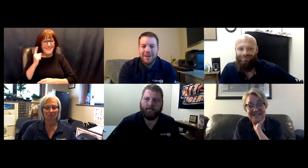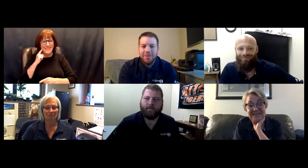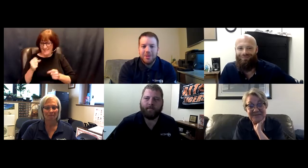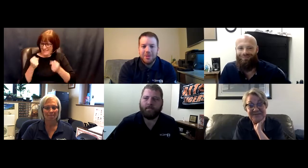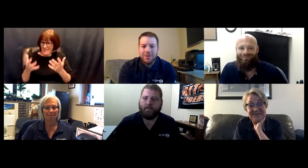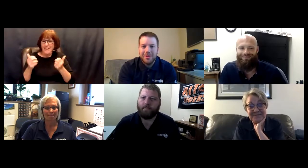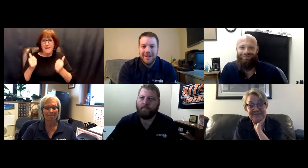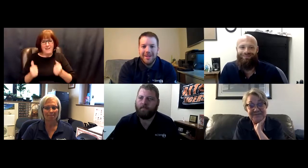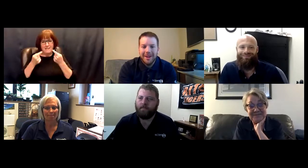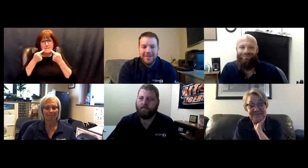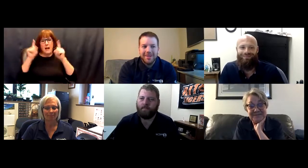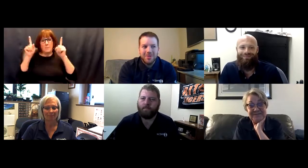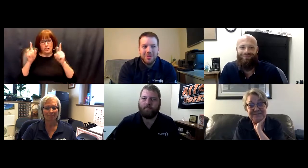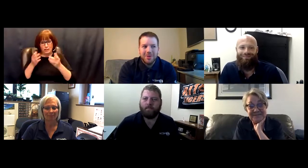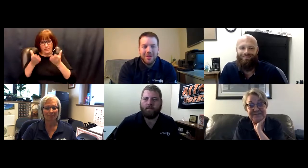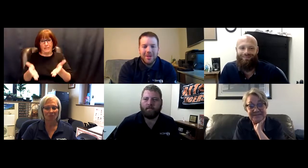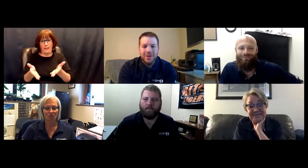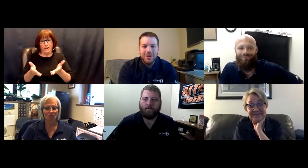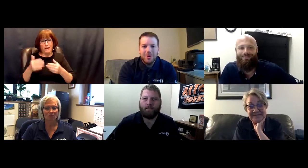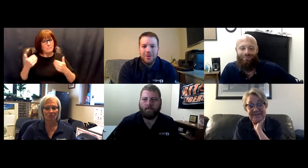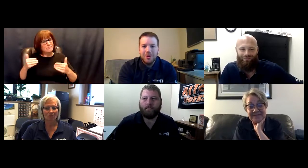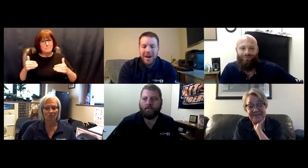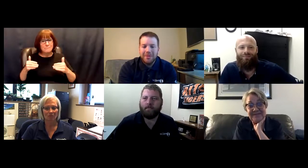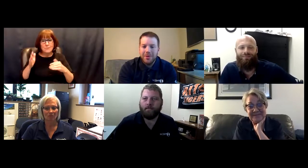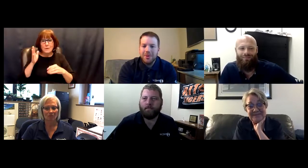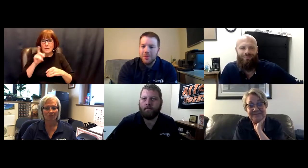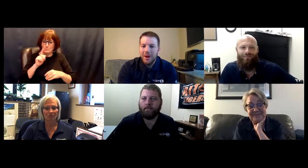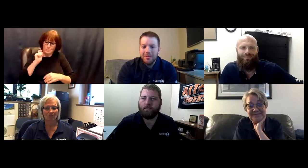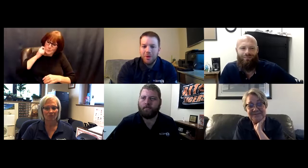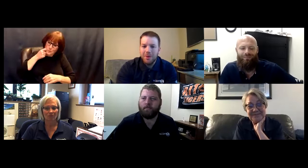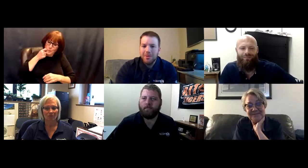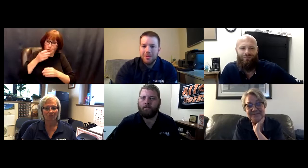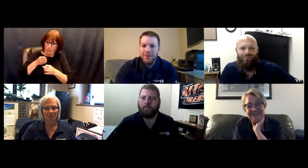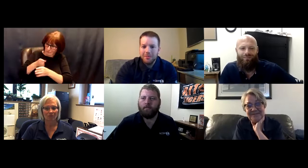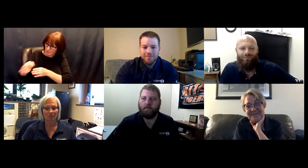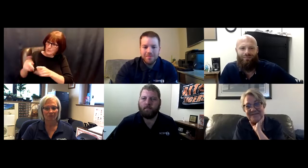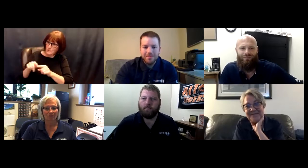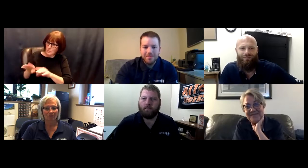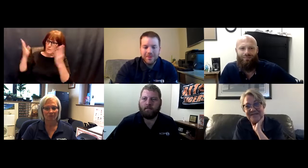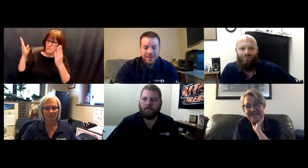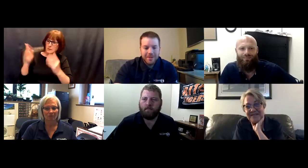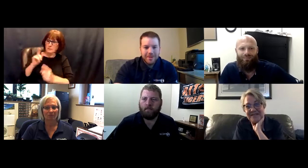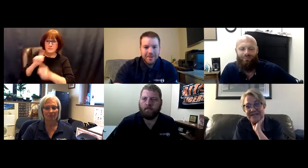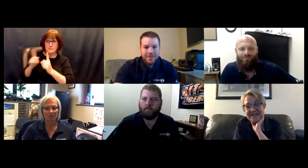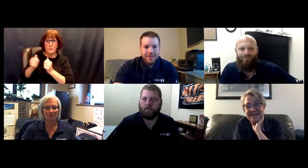accomplished with that. I think it's a really cool avenue that you have opened up for you.